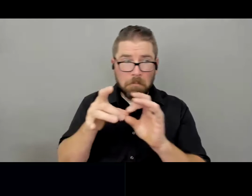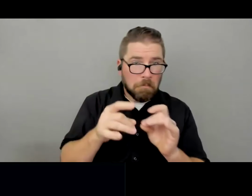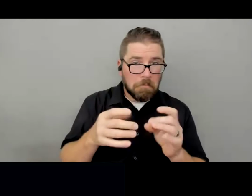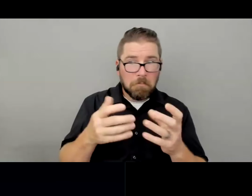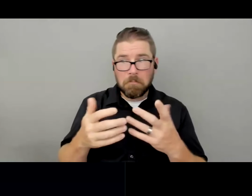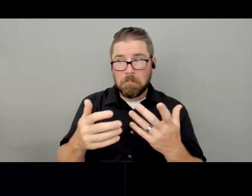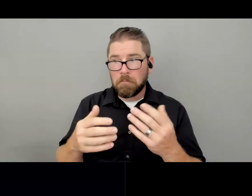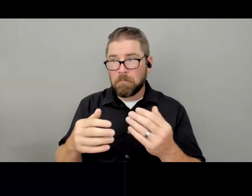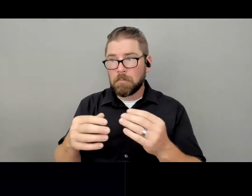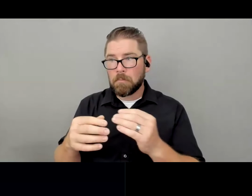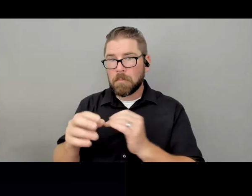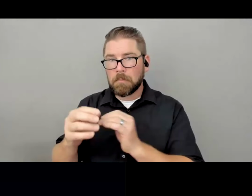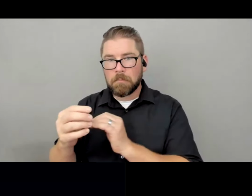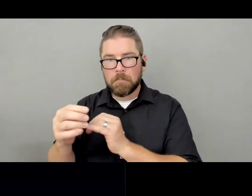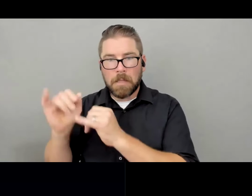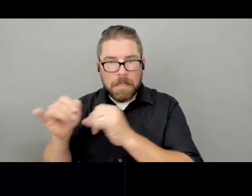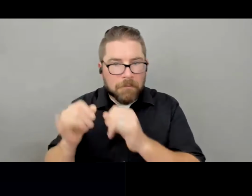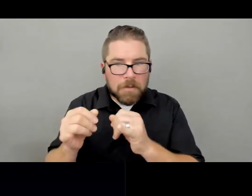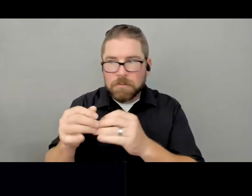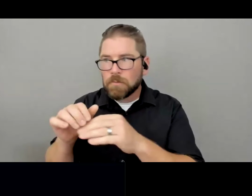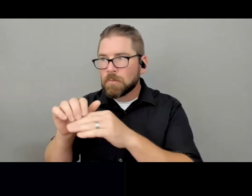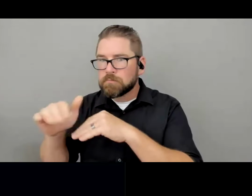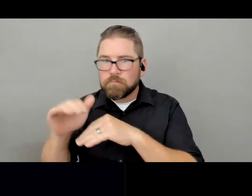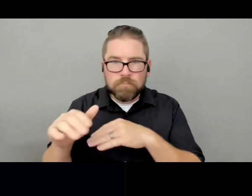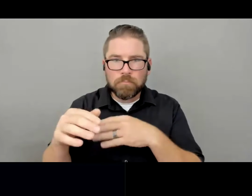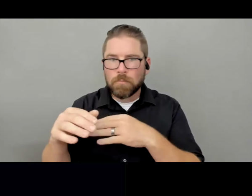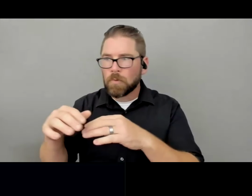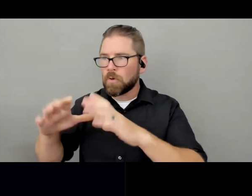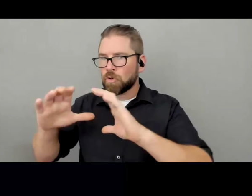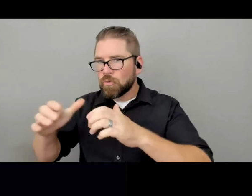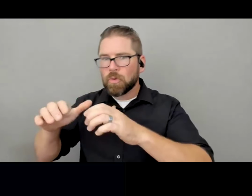upcoming progress surveys...does Canvas seemed like a good tool